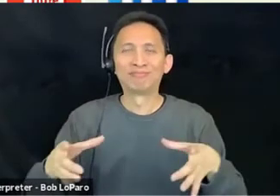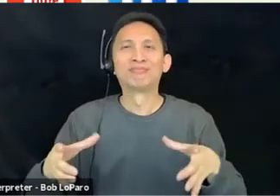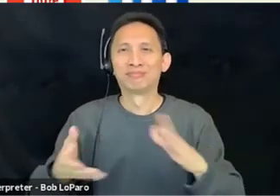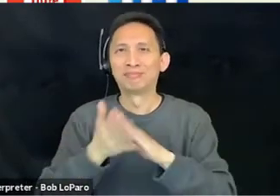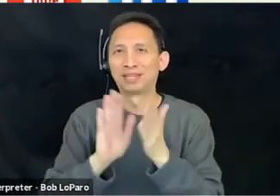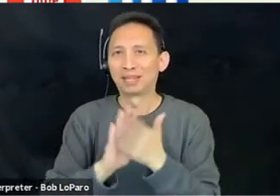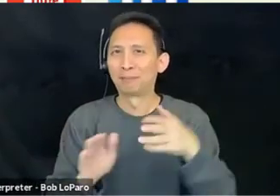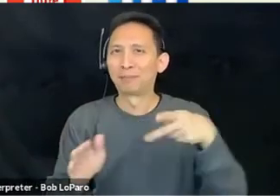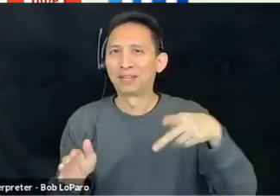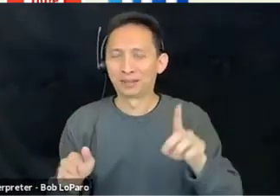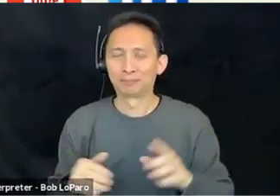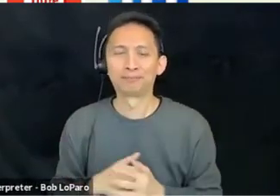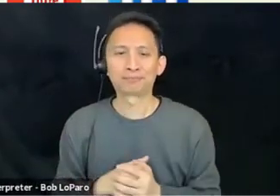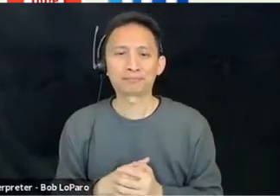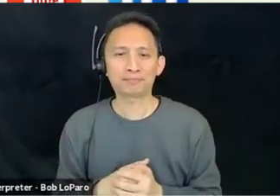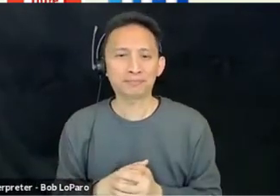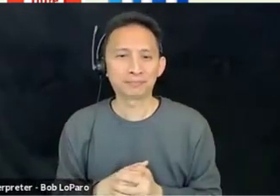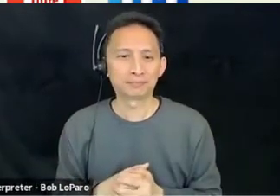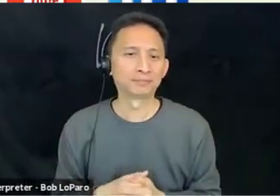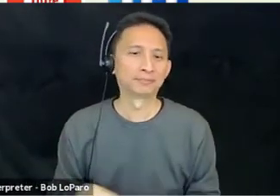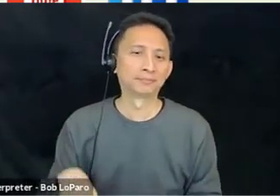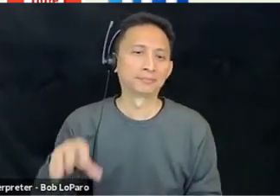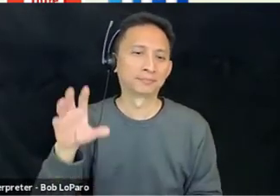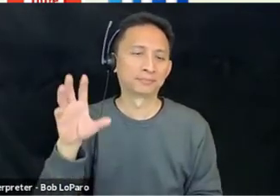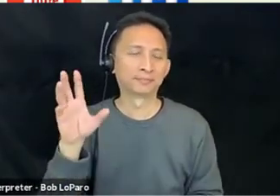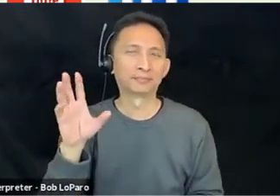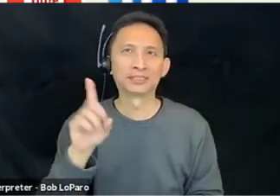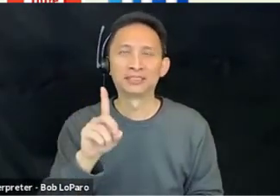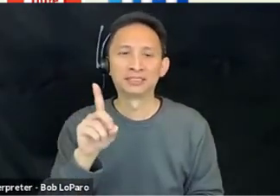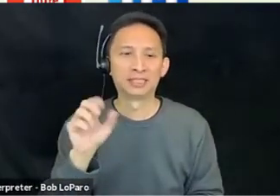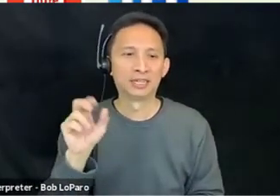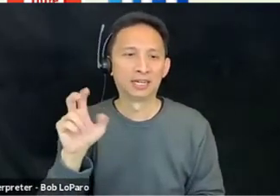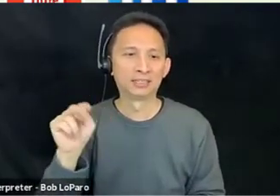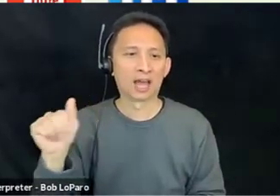such a wonderful presentation full of information.